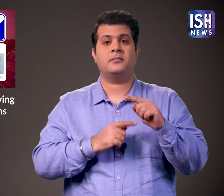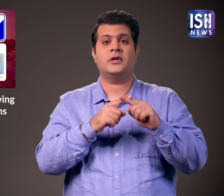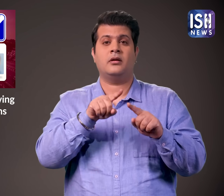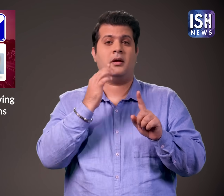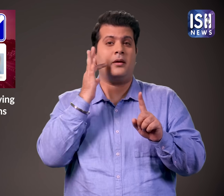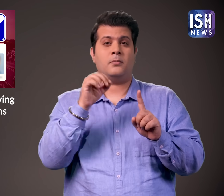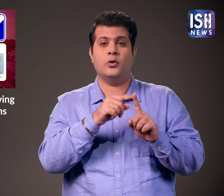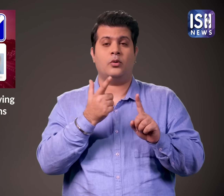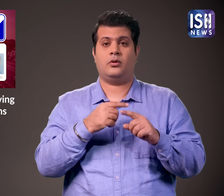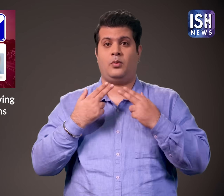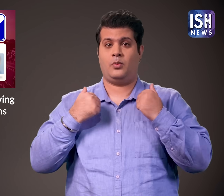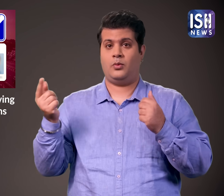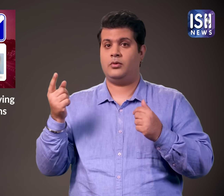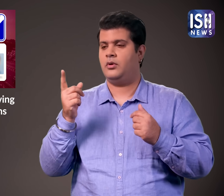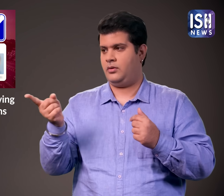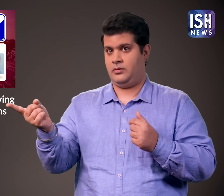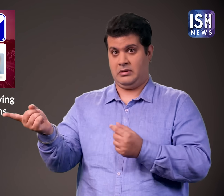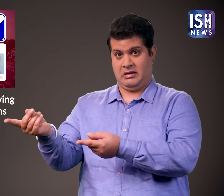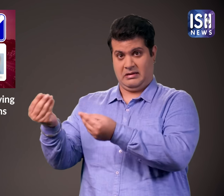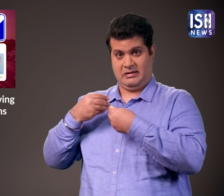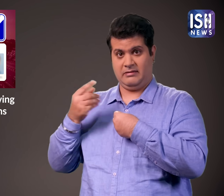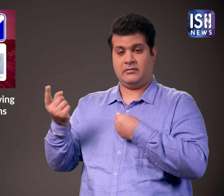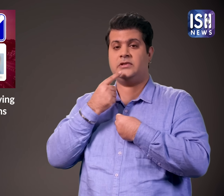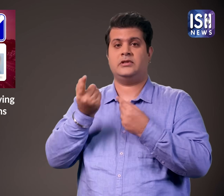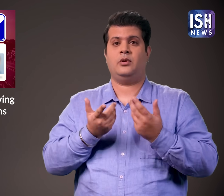The important part of the Court order says: